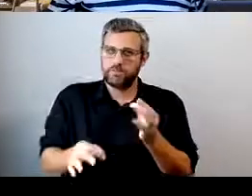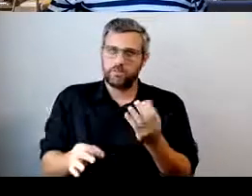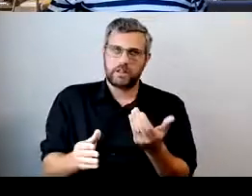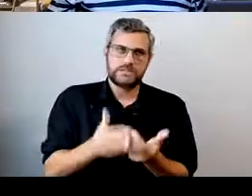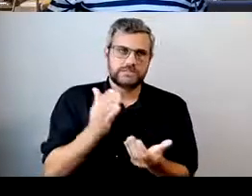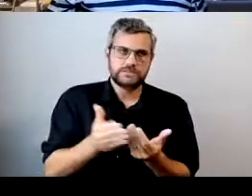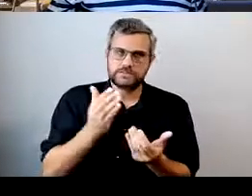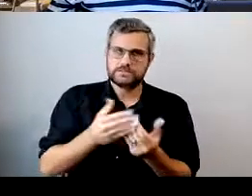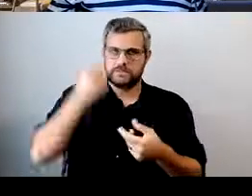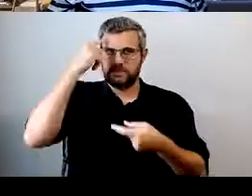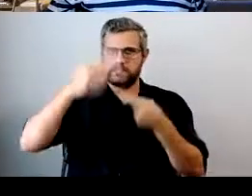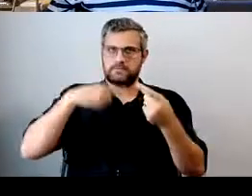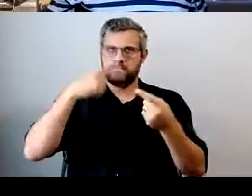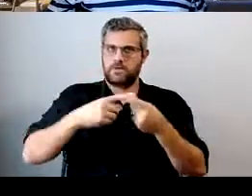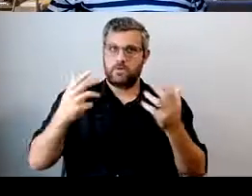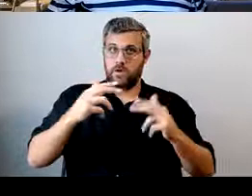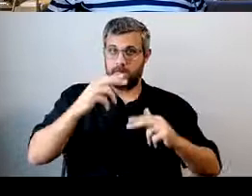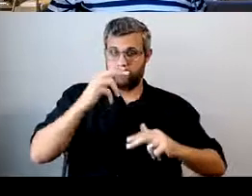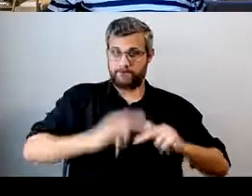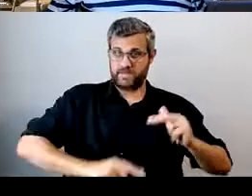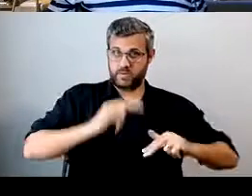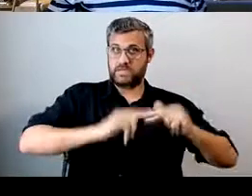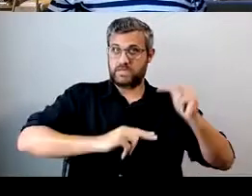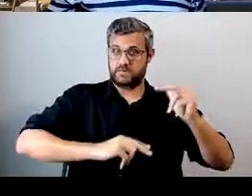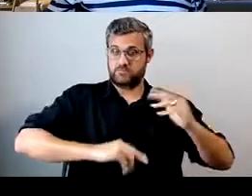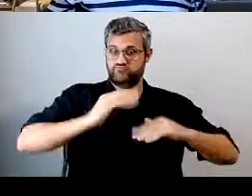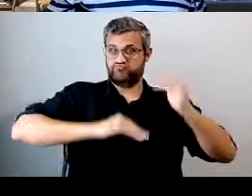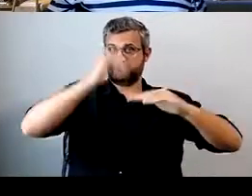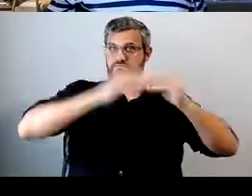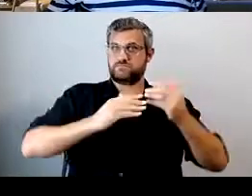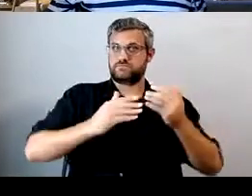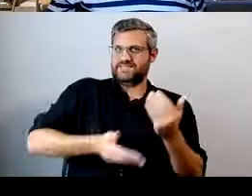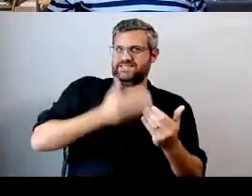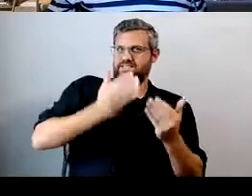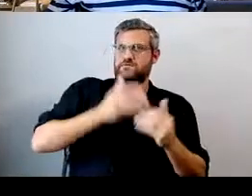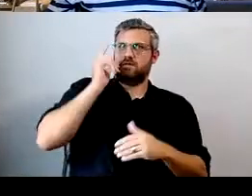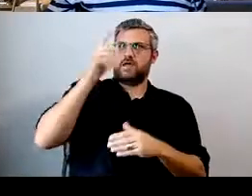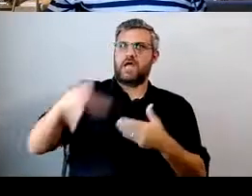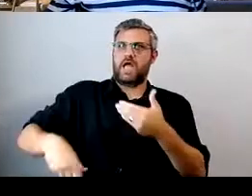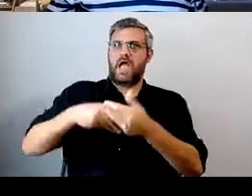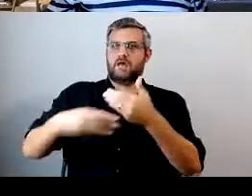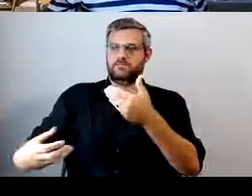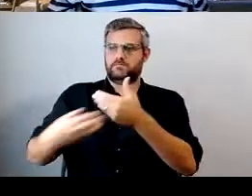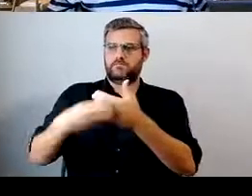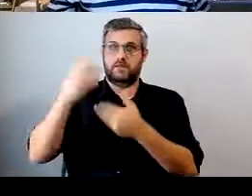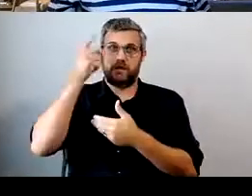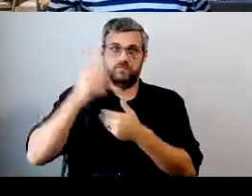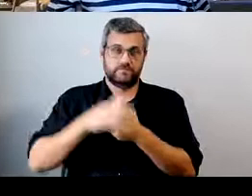When you think about the idea that building right is easier than adding on. Good, and this applies again,